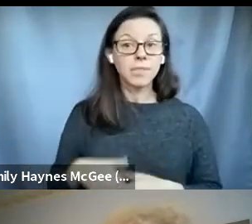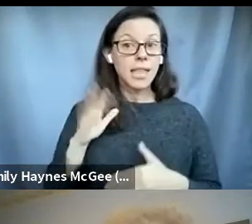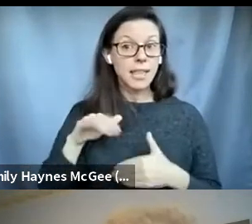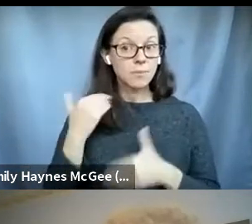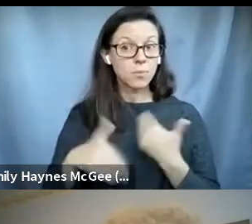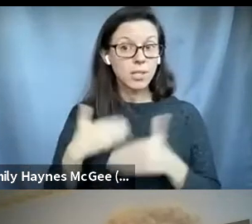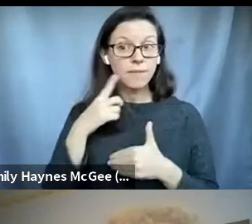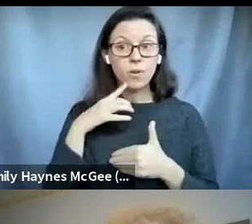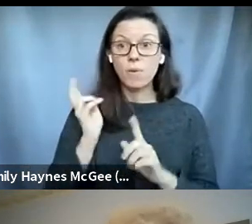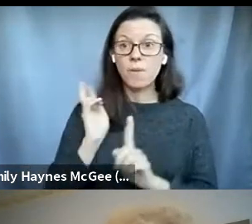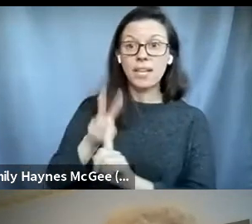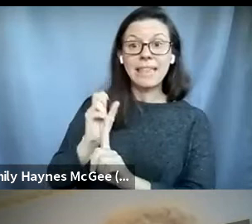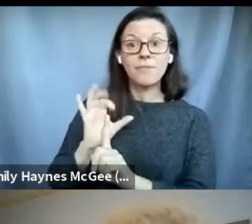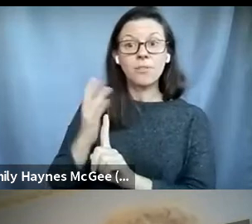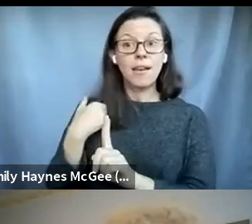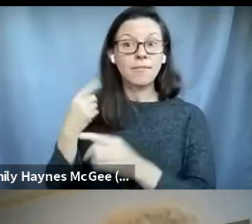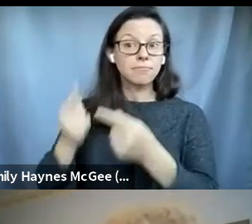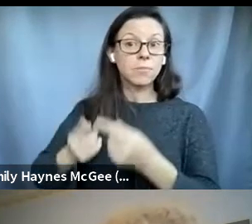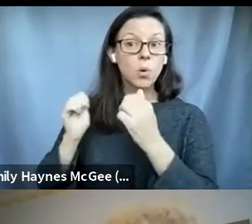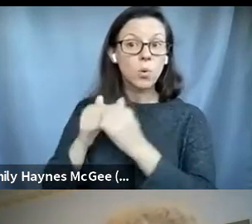If you have trouble with the website, you can reach out to us directly.